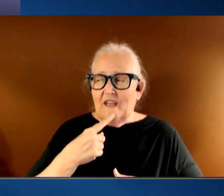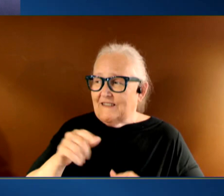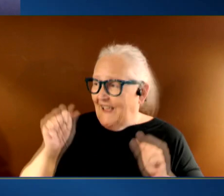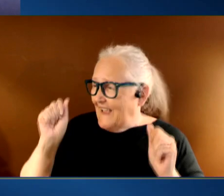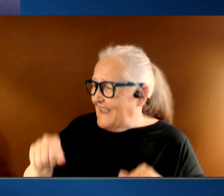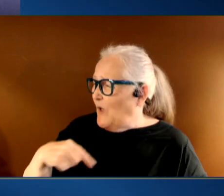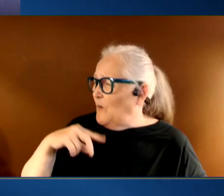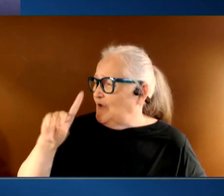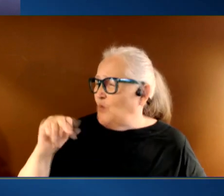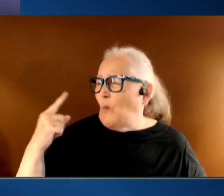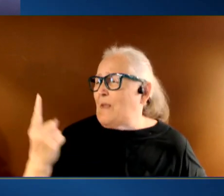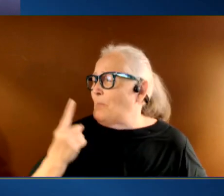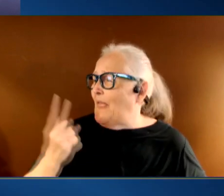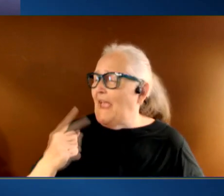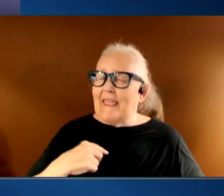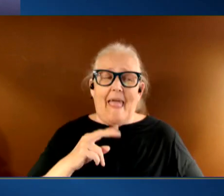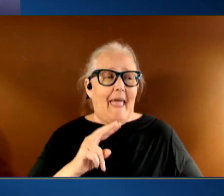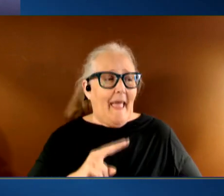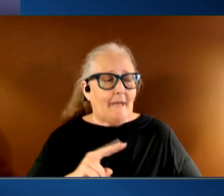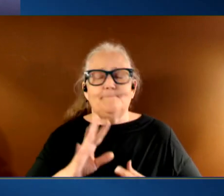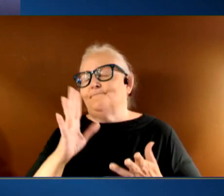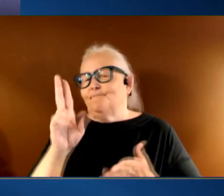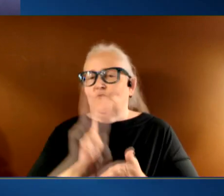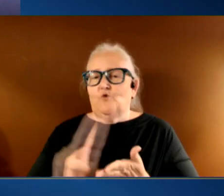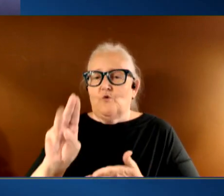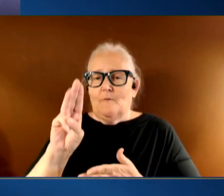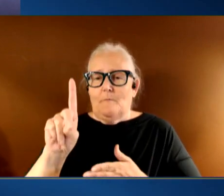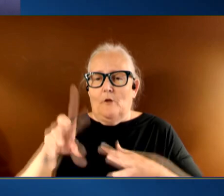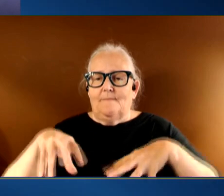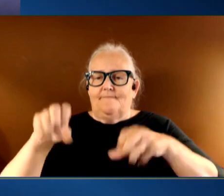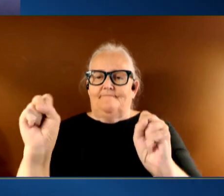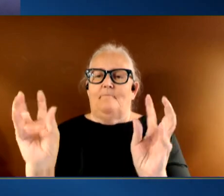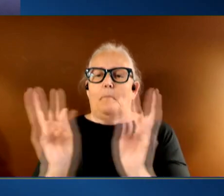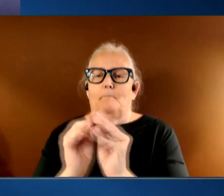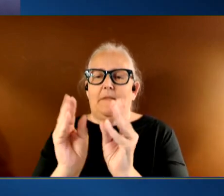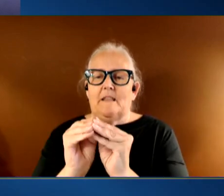And so, there was a meeting at University of Maryland with a few people who had similar